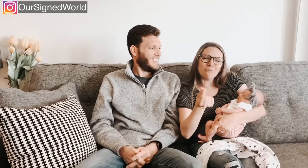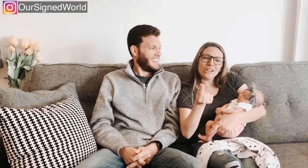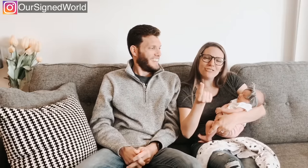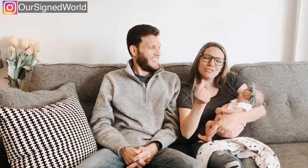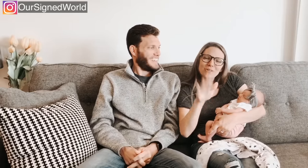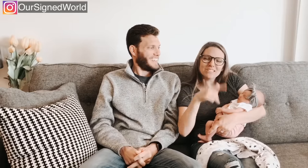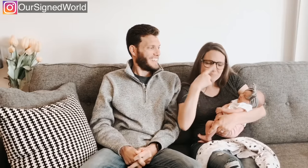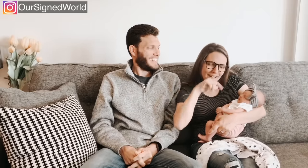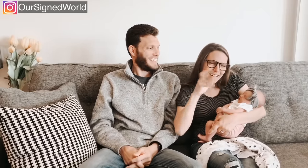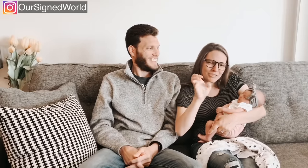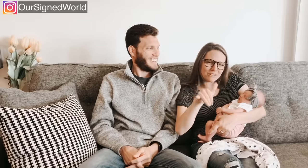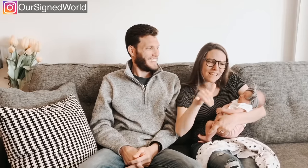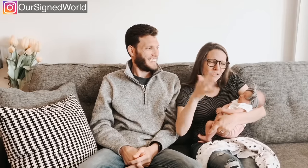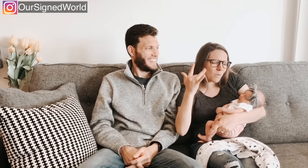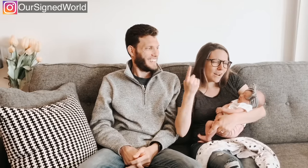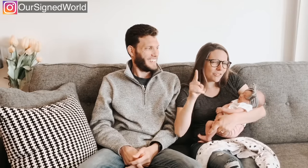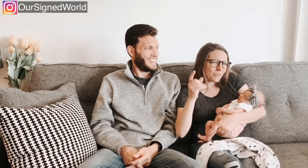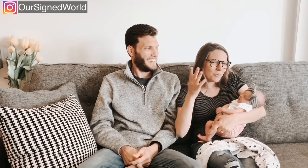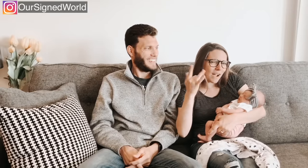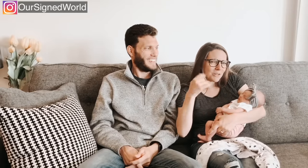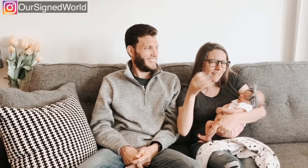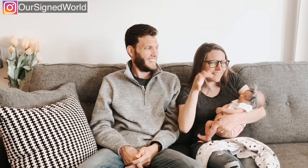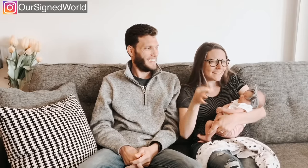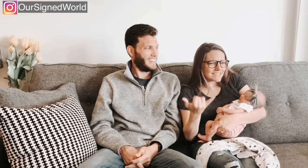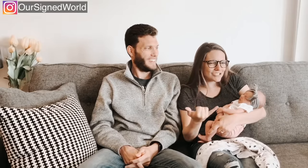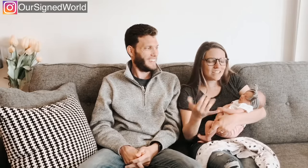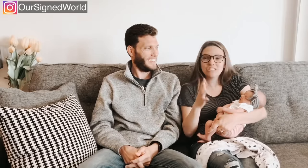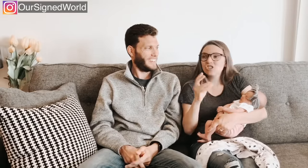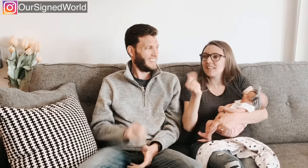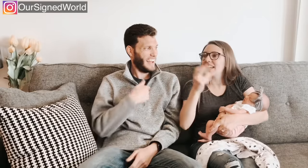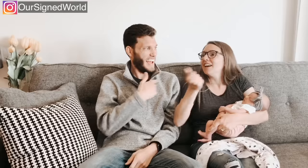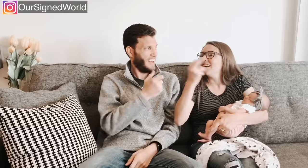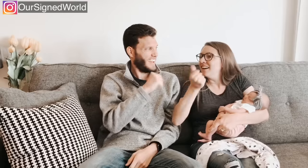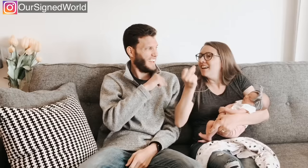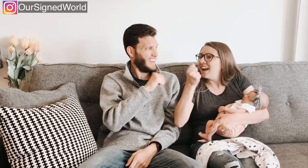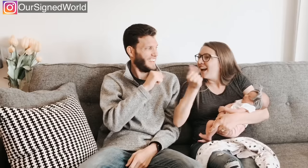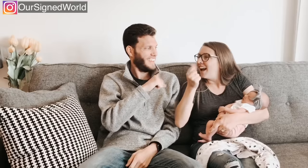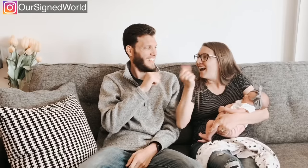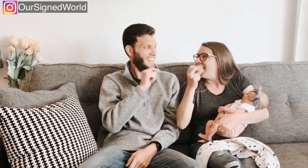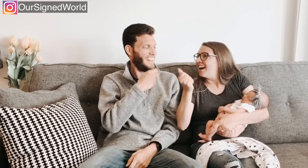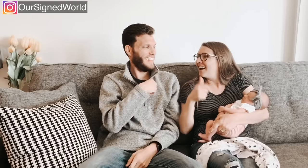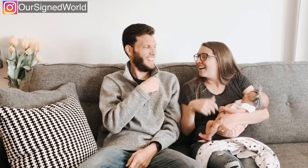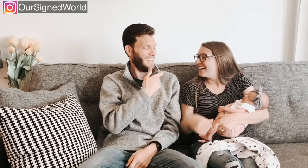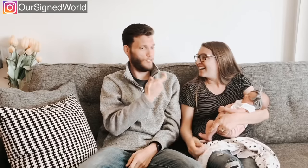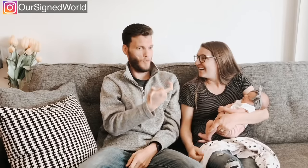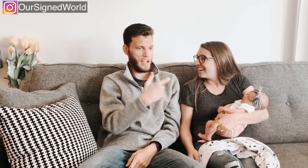what are you doing? Do you mind not doing that or why why are you making that decision? It's just going so fast!